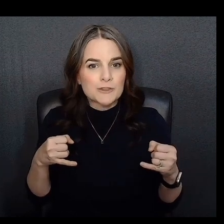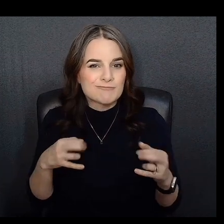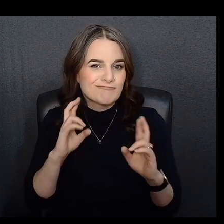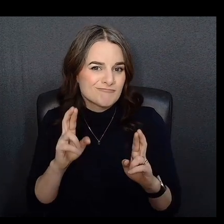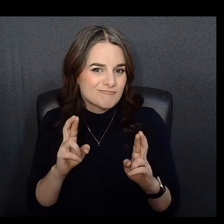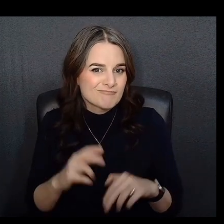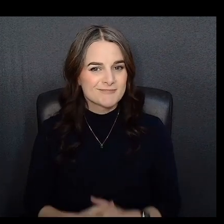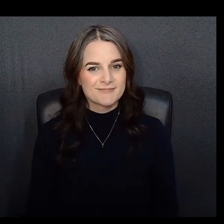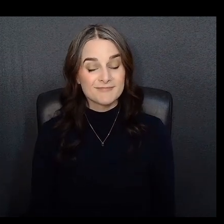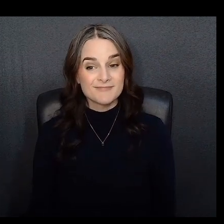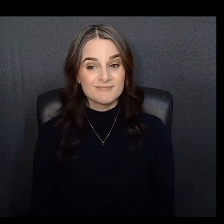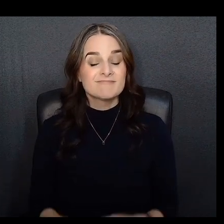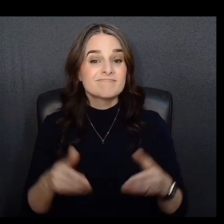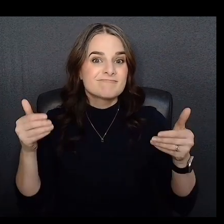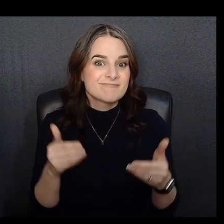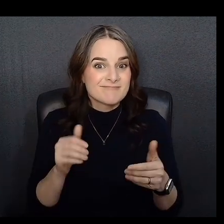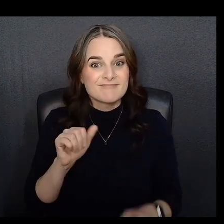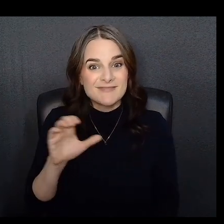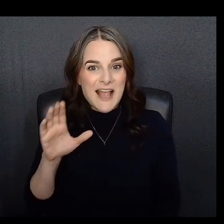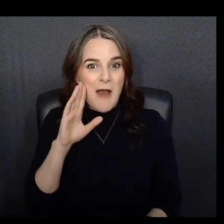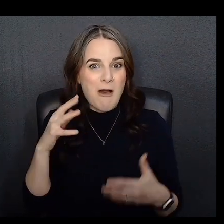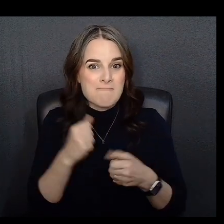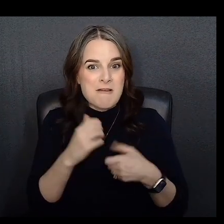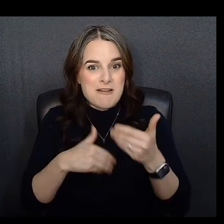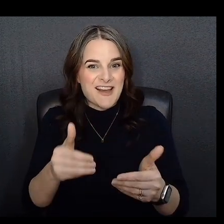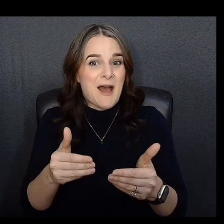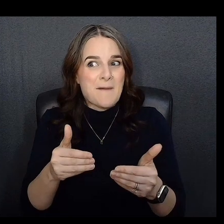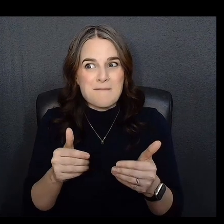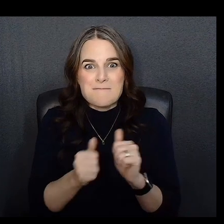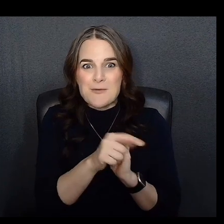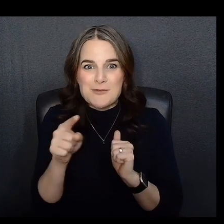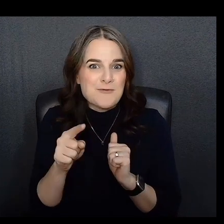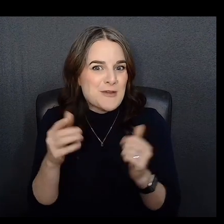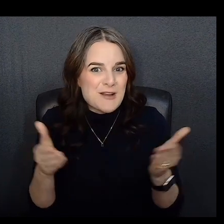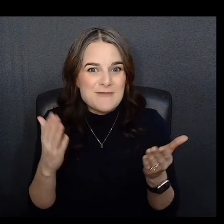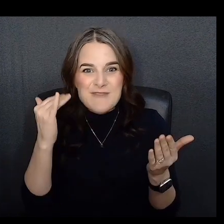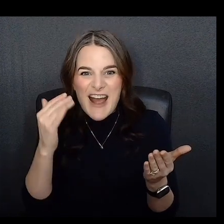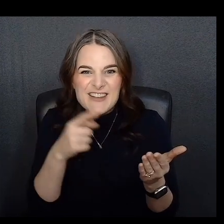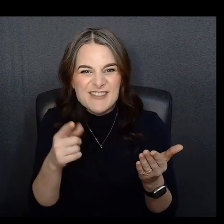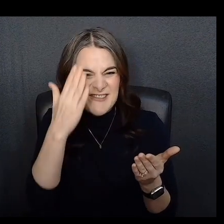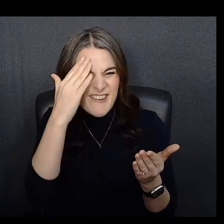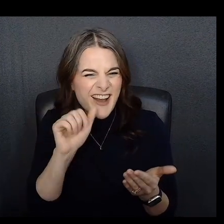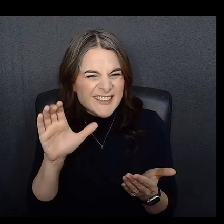I'm going to fly through this because I'm going to assume that most people are here because they know a little bit about AAC